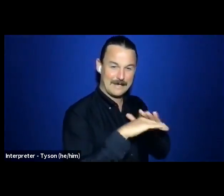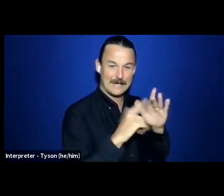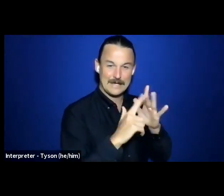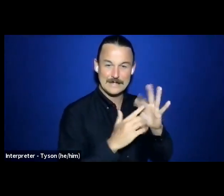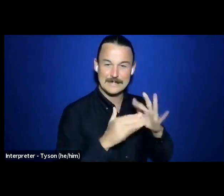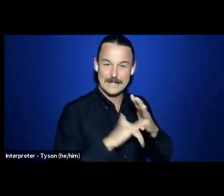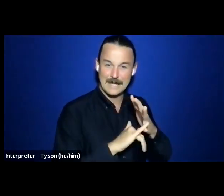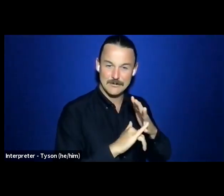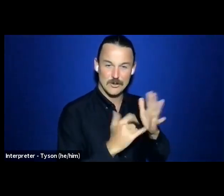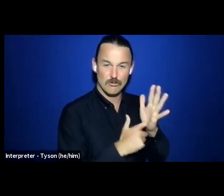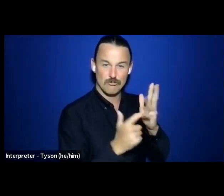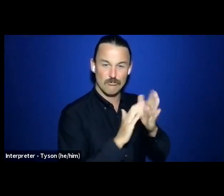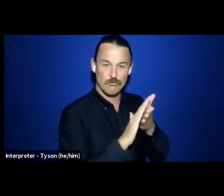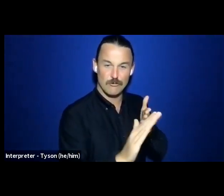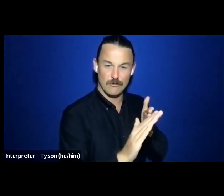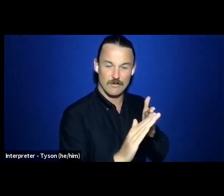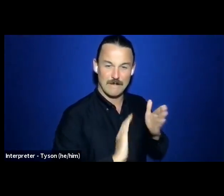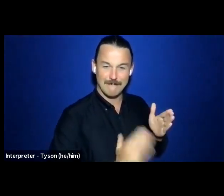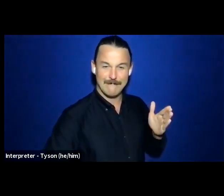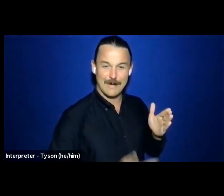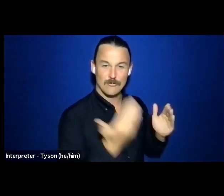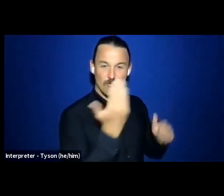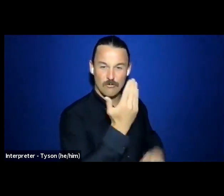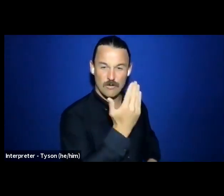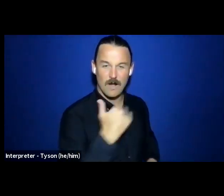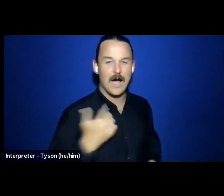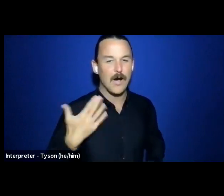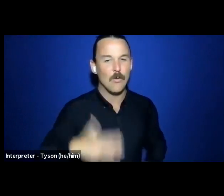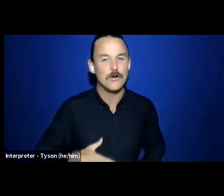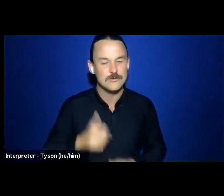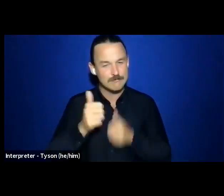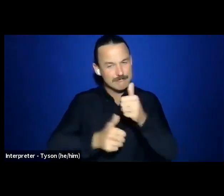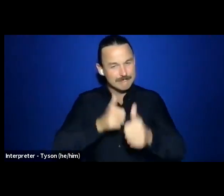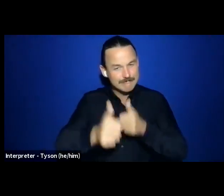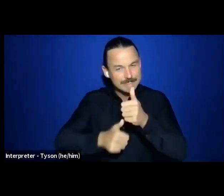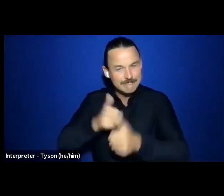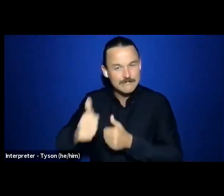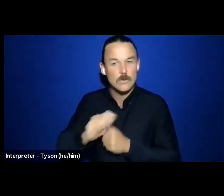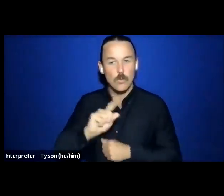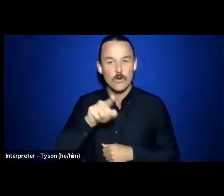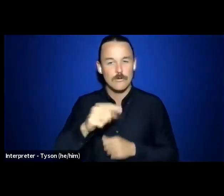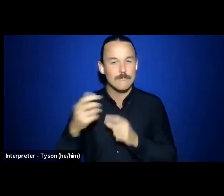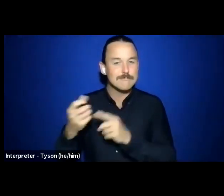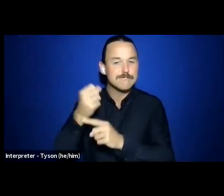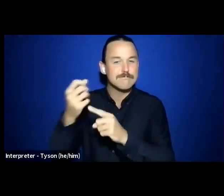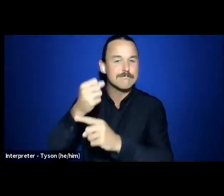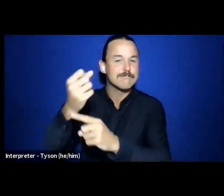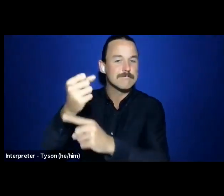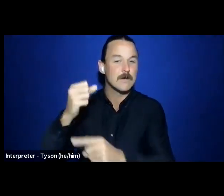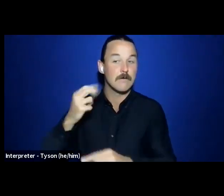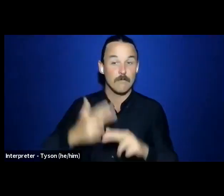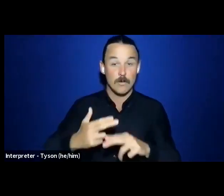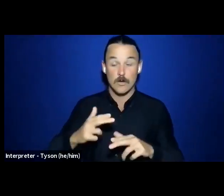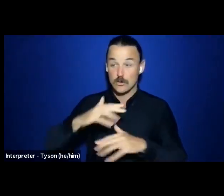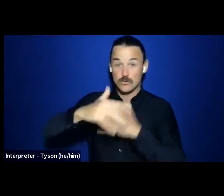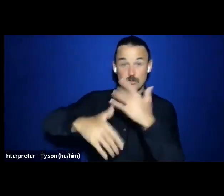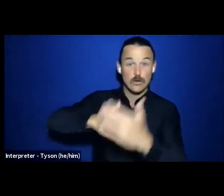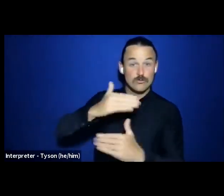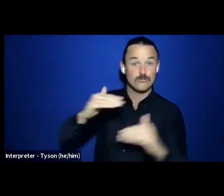at James ruse agricultural. I do want to take stock of your achievements in the spheres and realms.